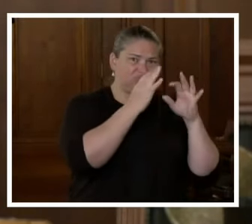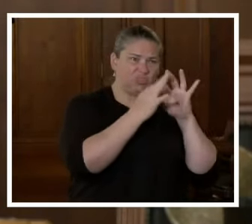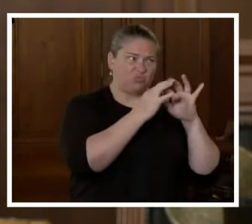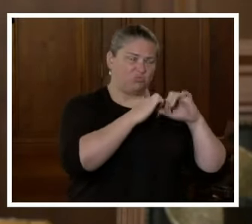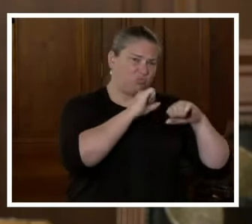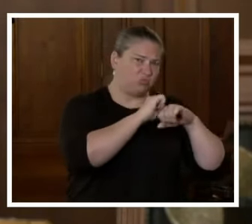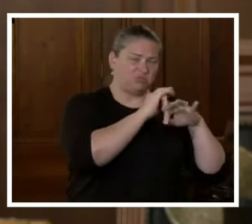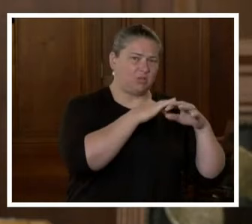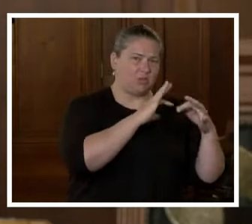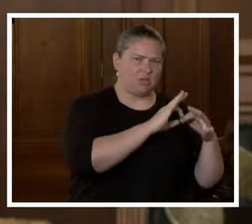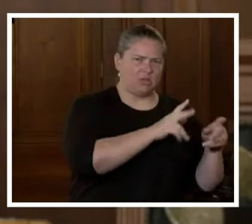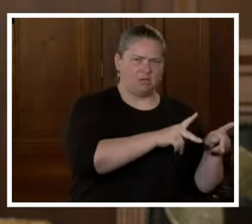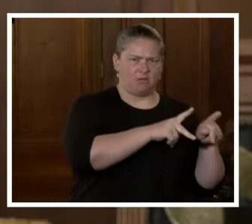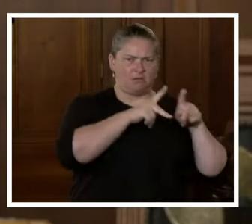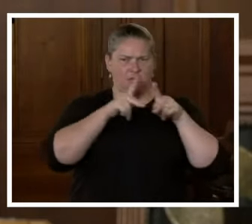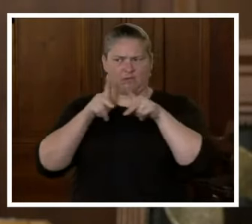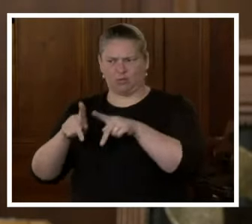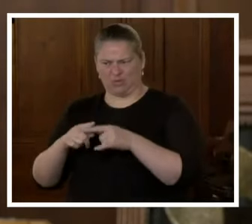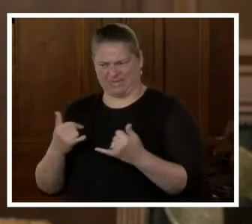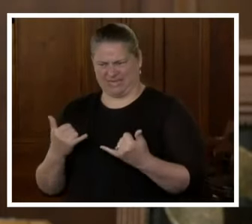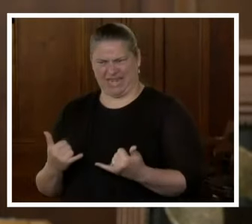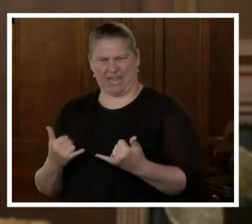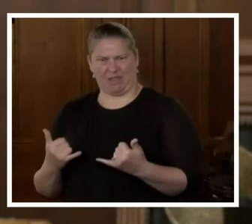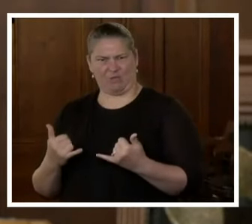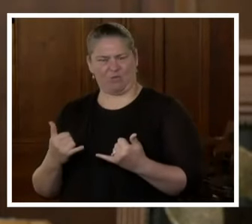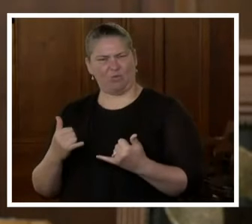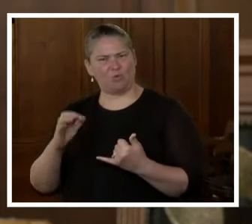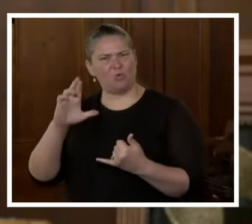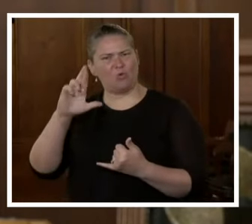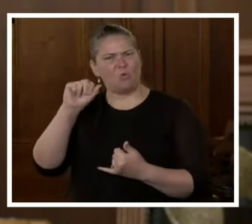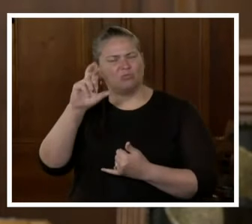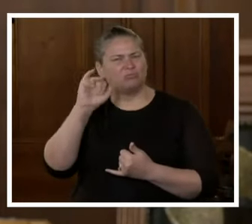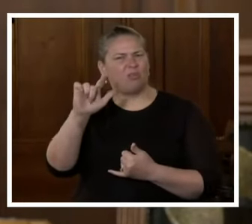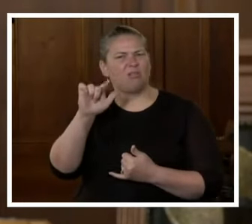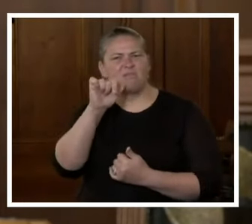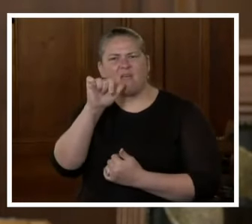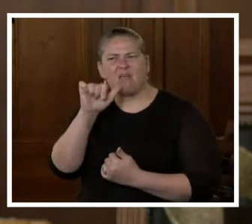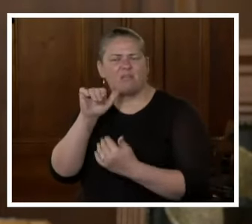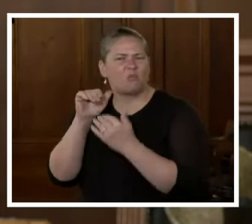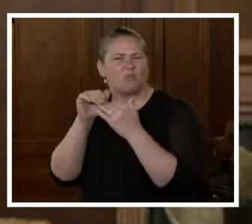SO TODAY WE'VE GOT TO ANNOUNCE